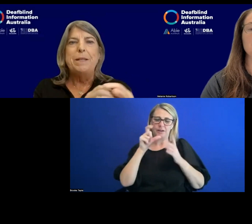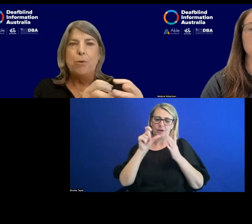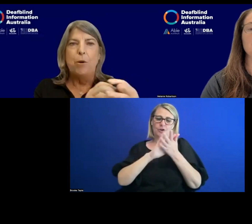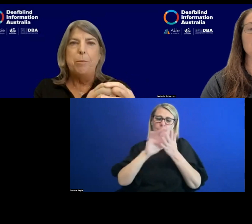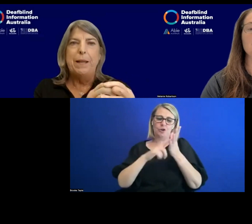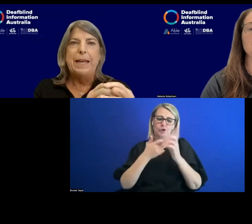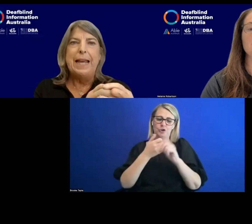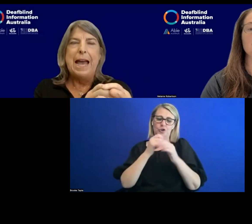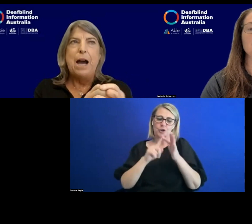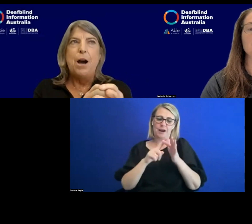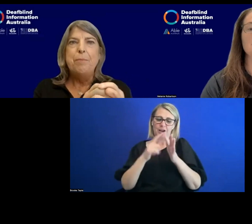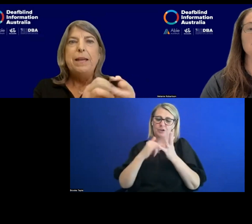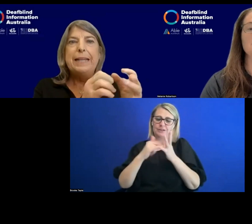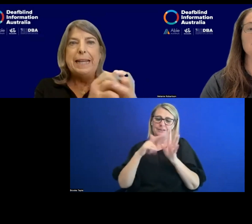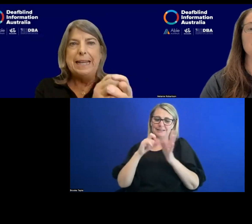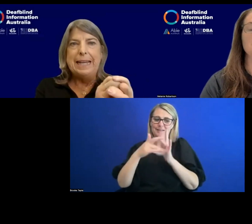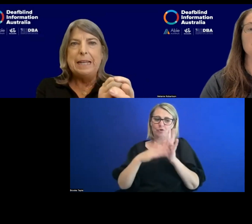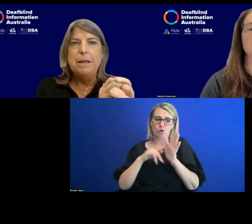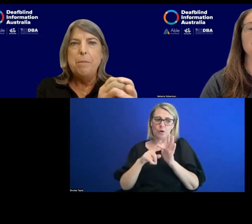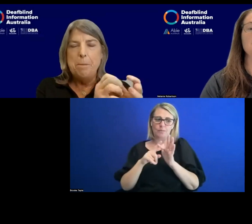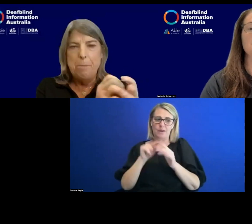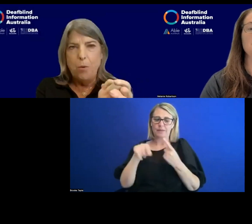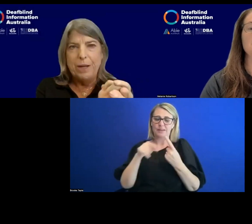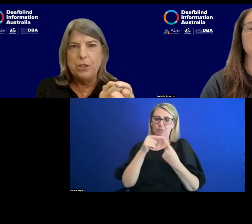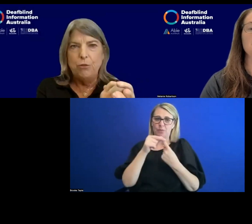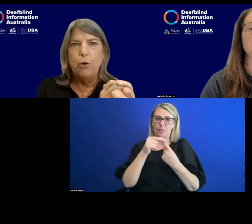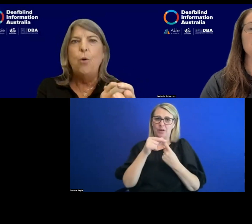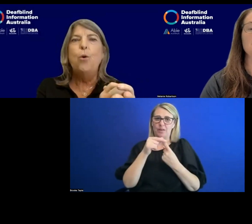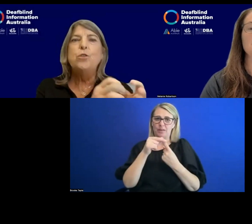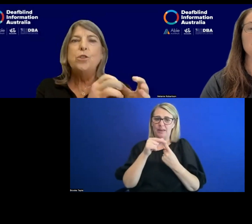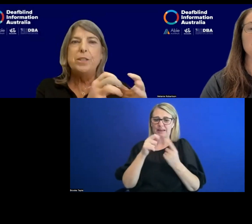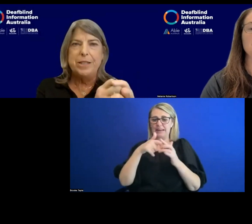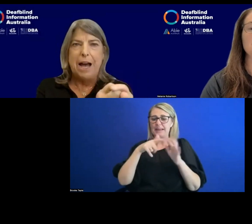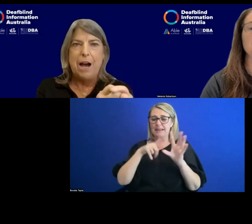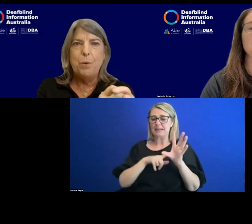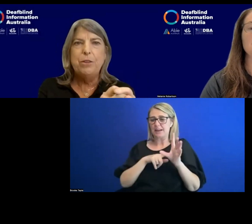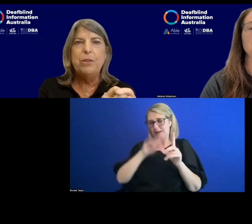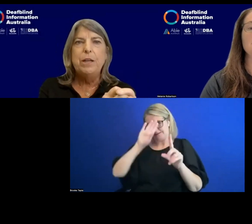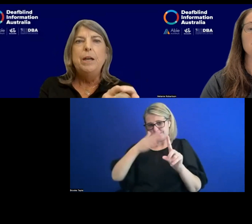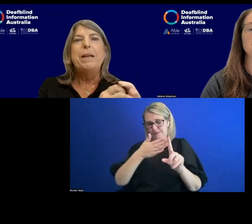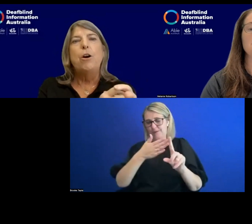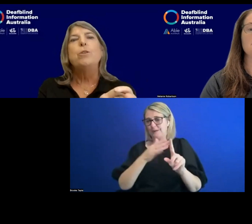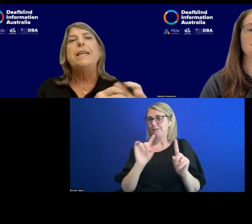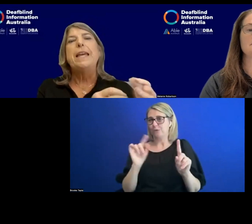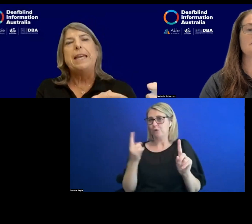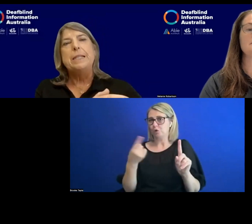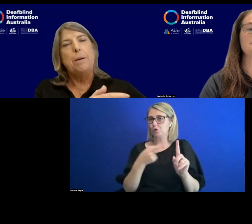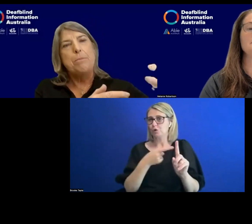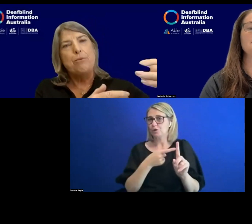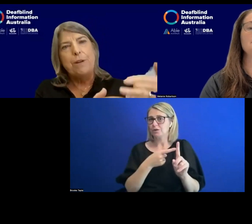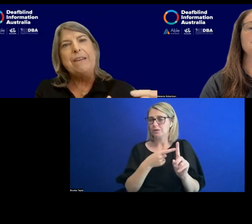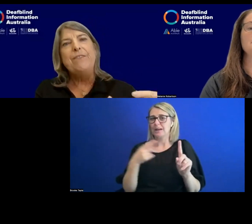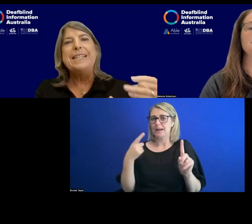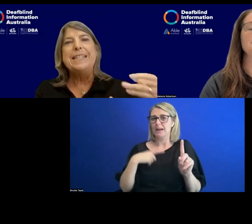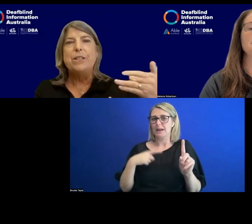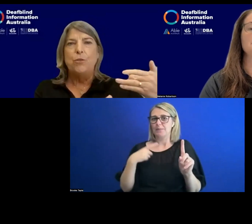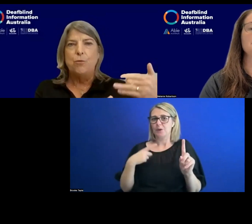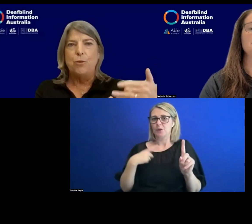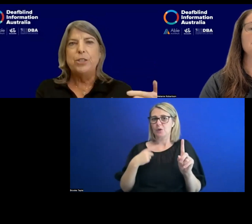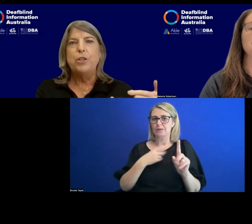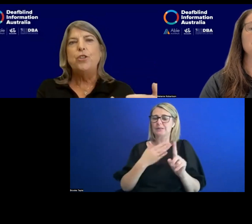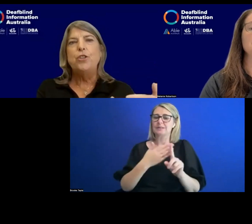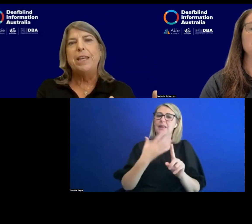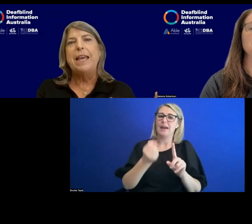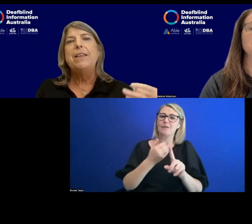is probably our key point of call to start with because there is previous research there,